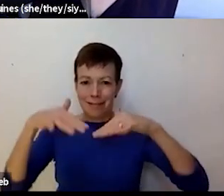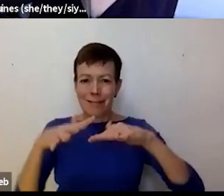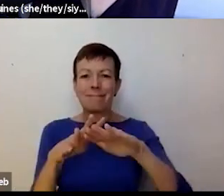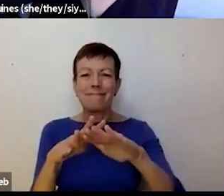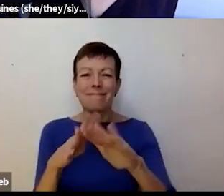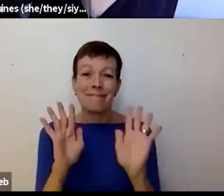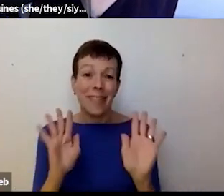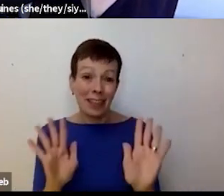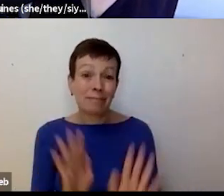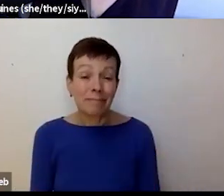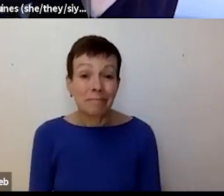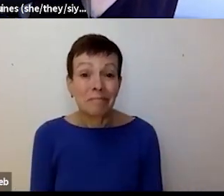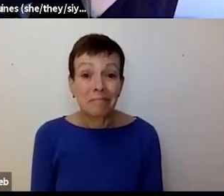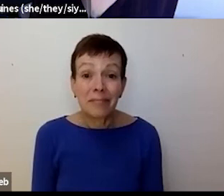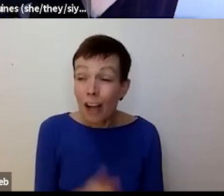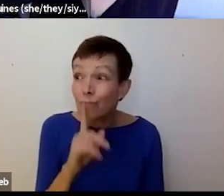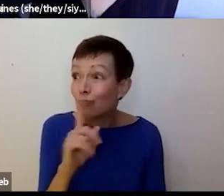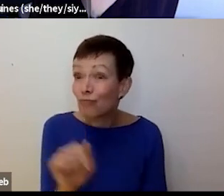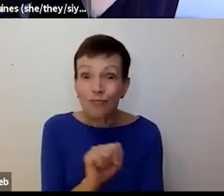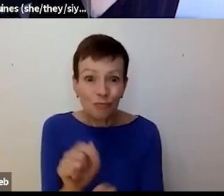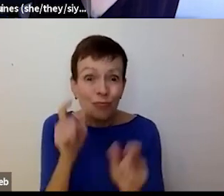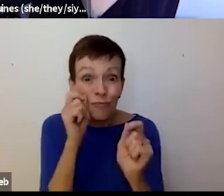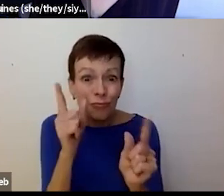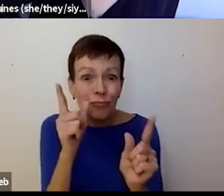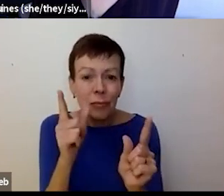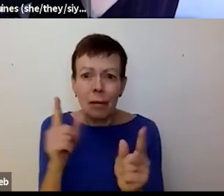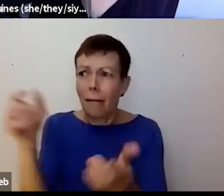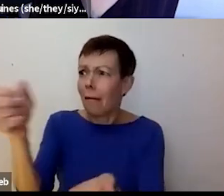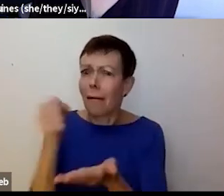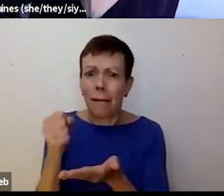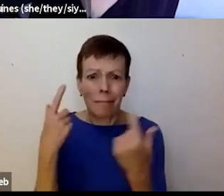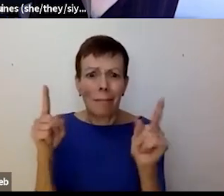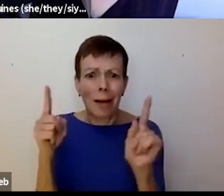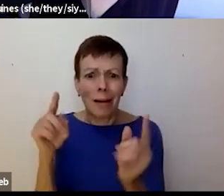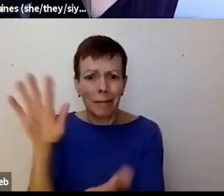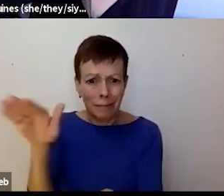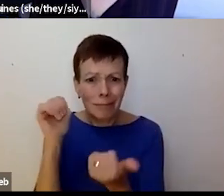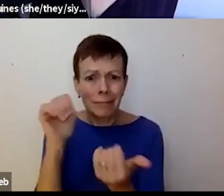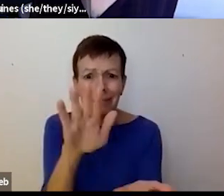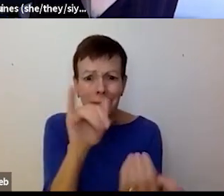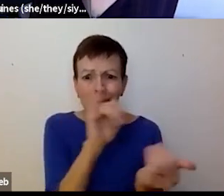And we were quite surprised that we actually got funding to this level. Thanks, final thoughts.